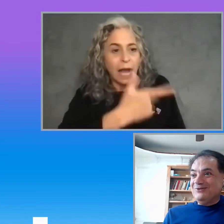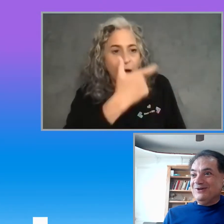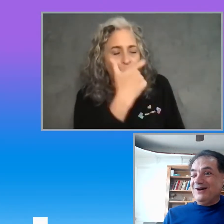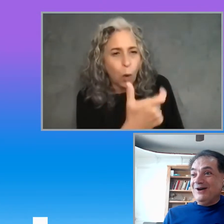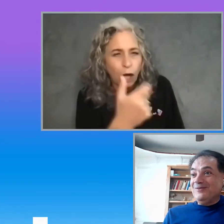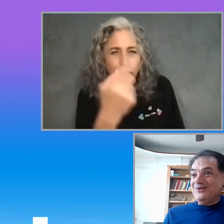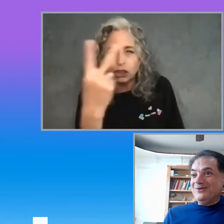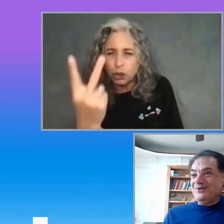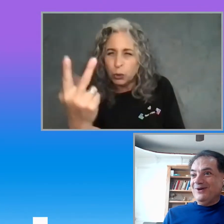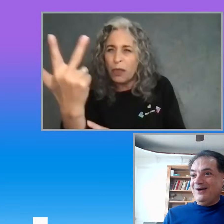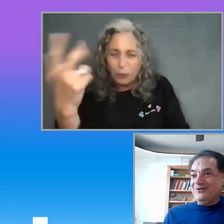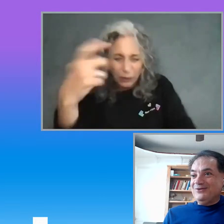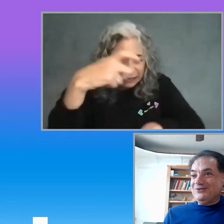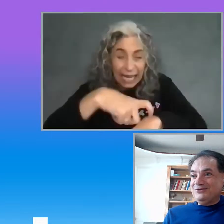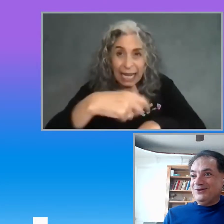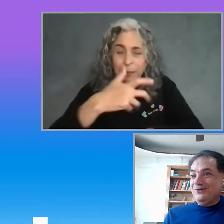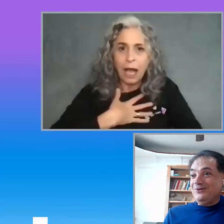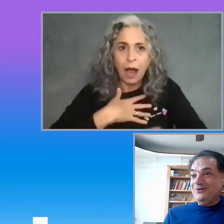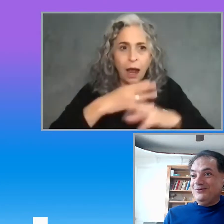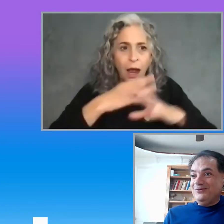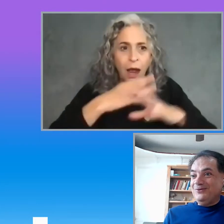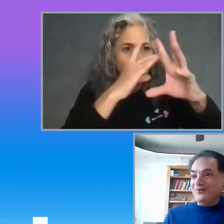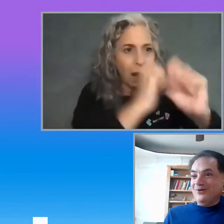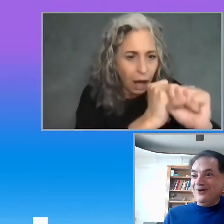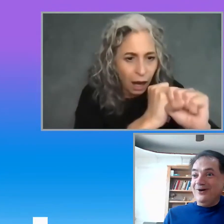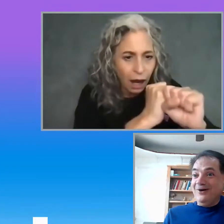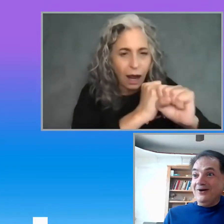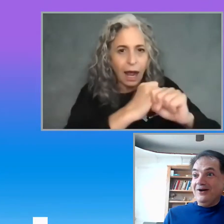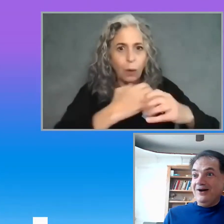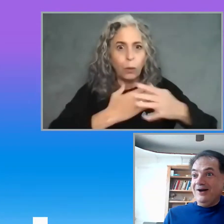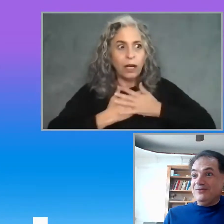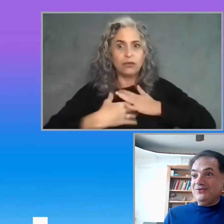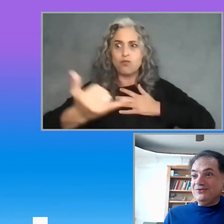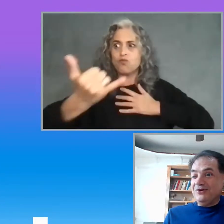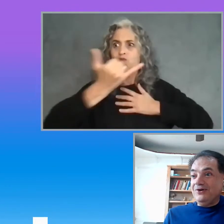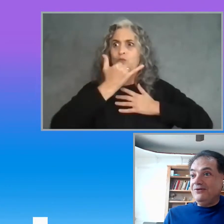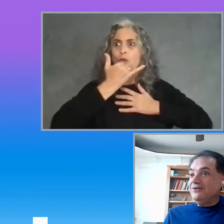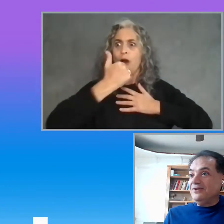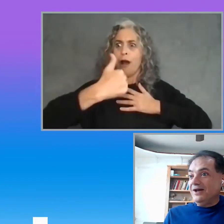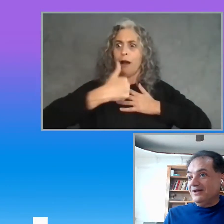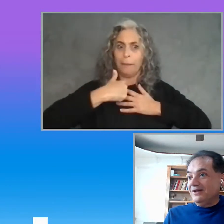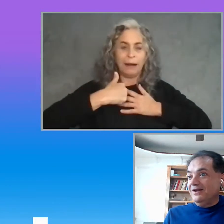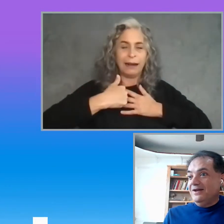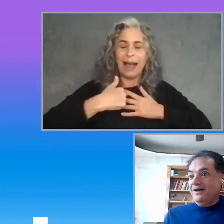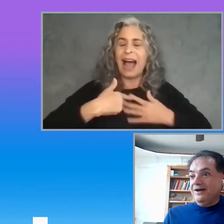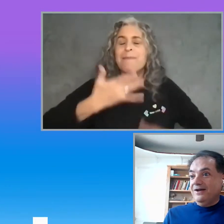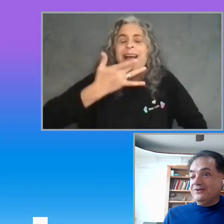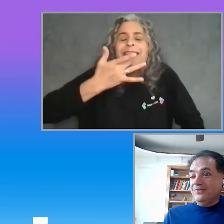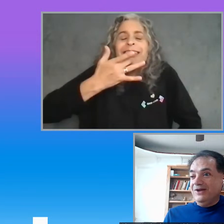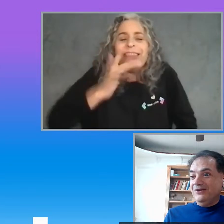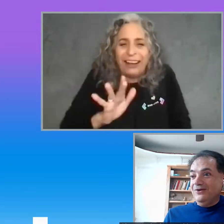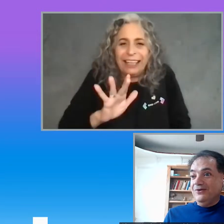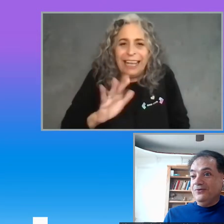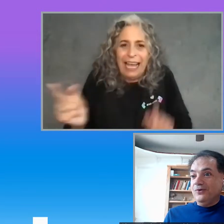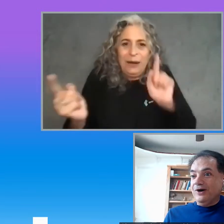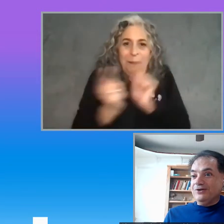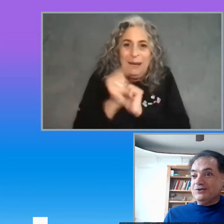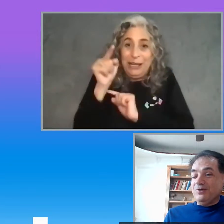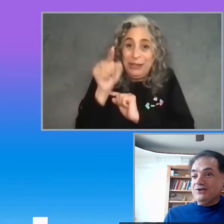watching it 2 or 3 times, I was